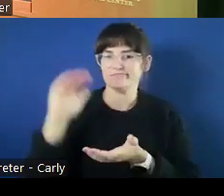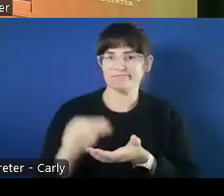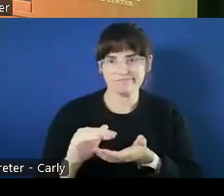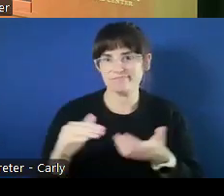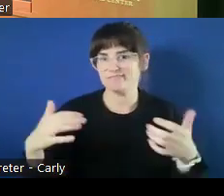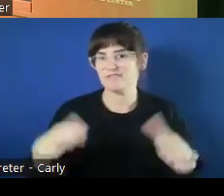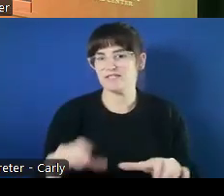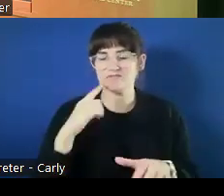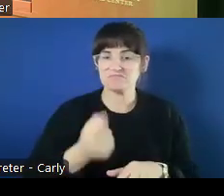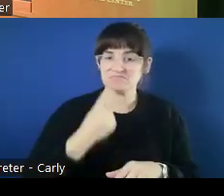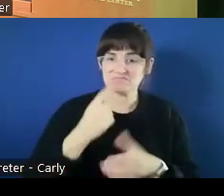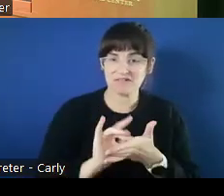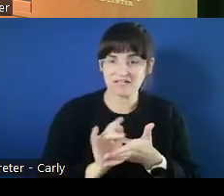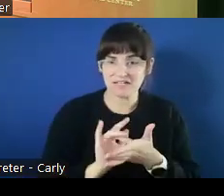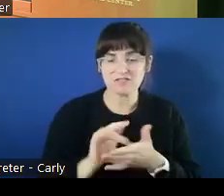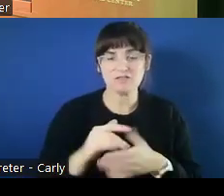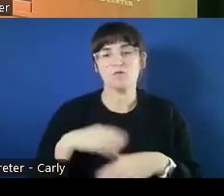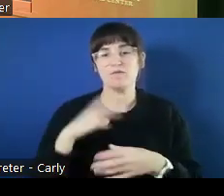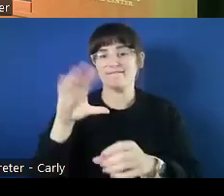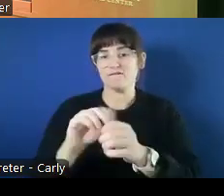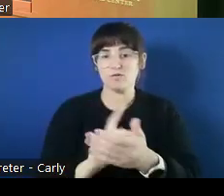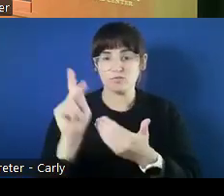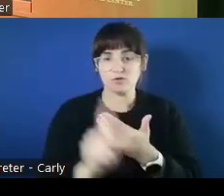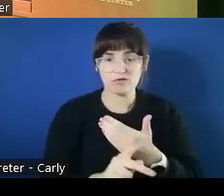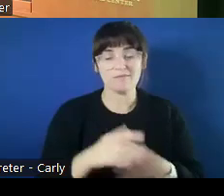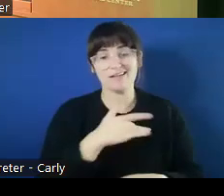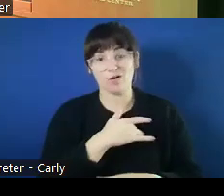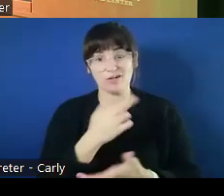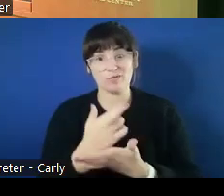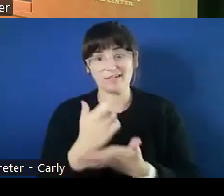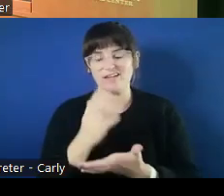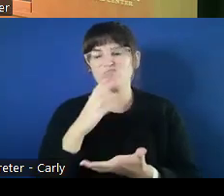programs that are potentially helpful for your heart like cardiac rehab and then you're also